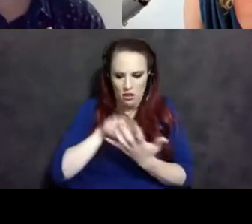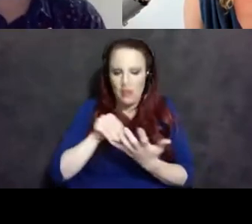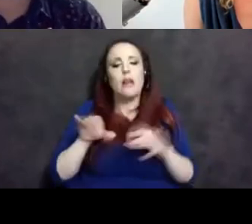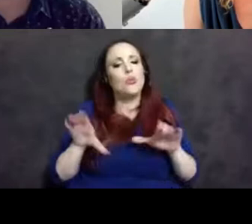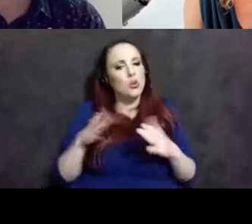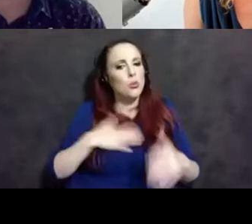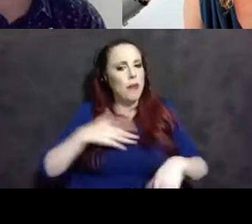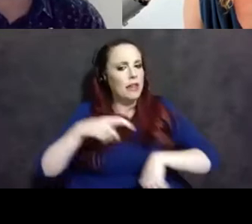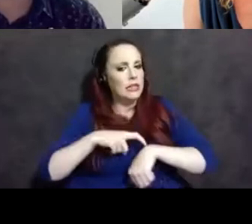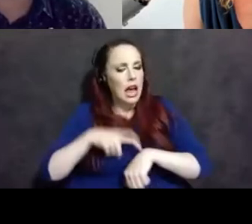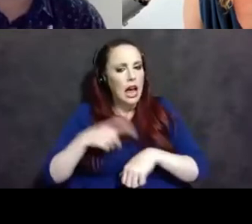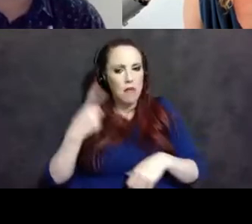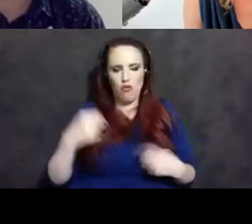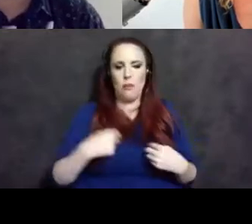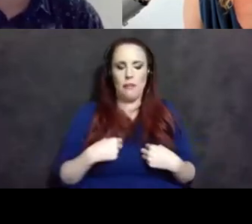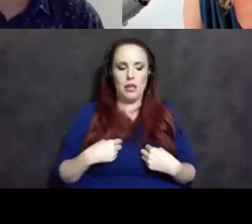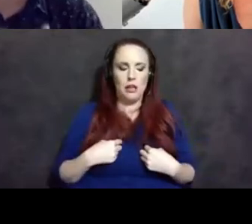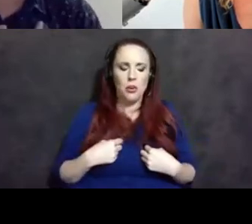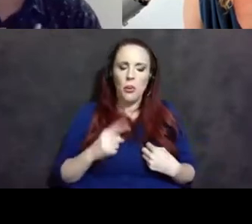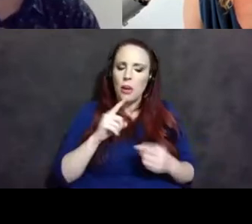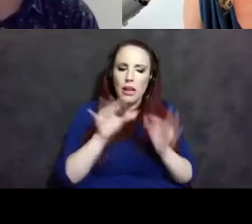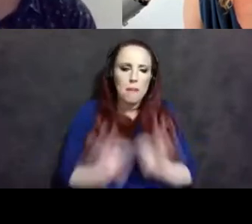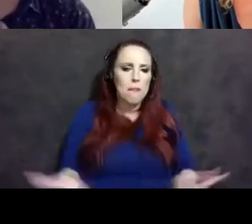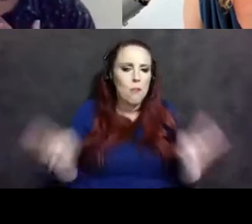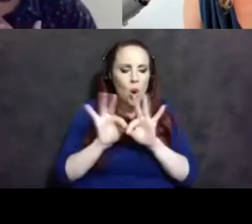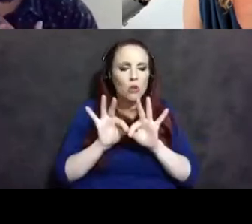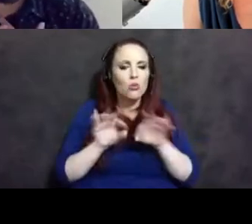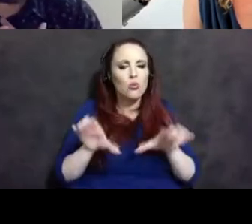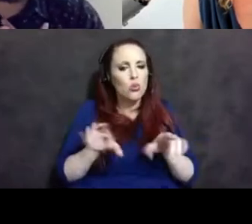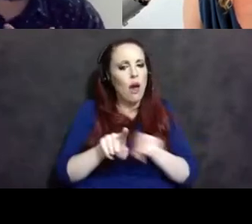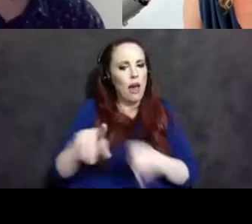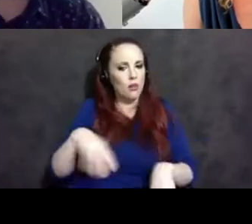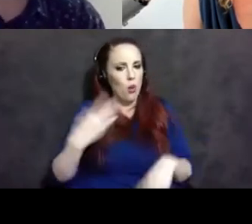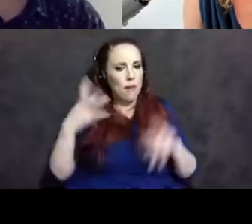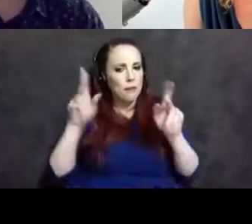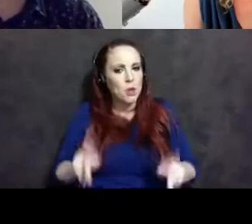And it's, for more me, such a critical thing to do as a white person.